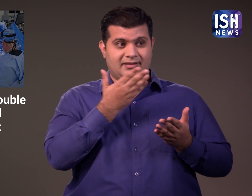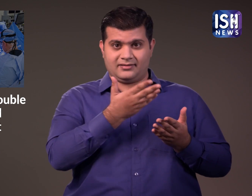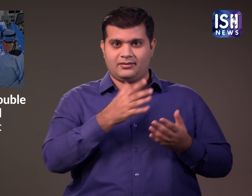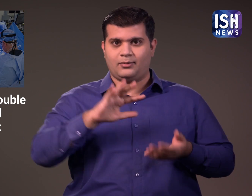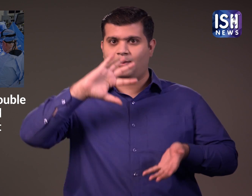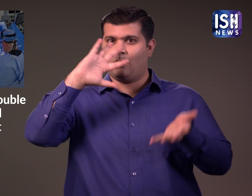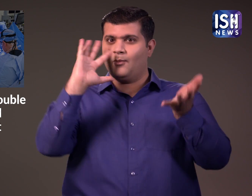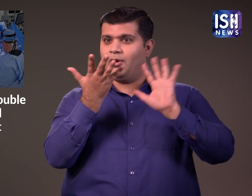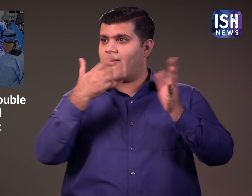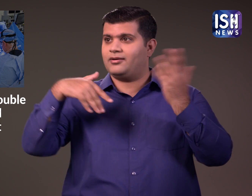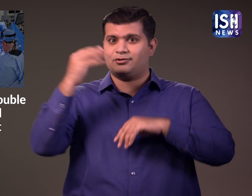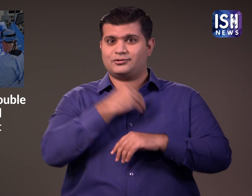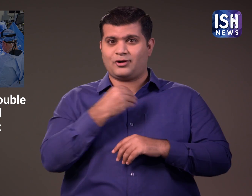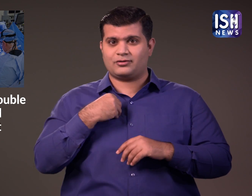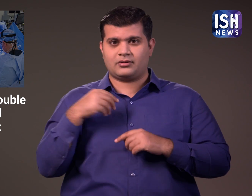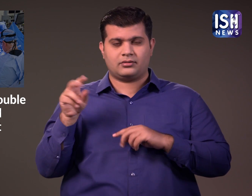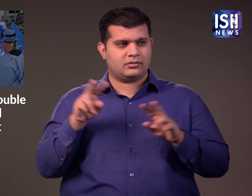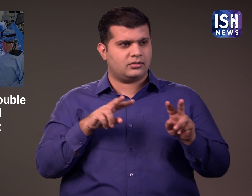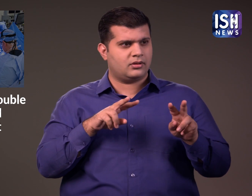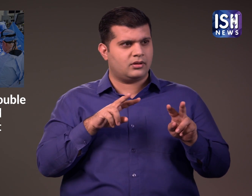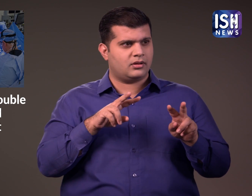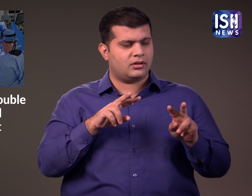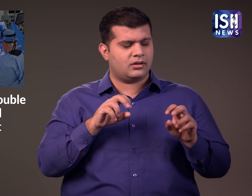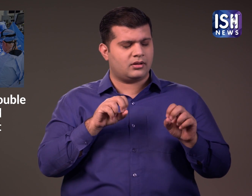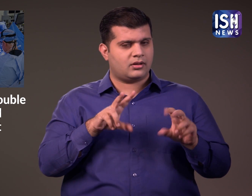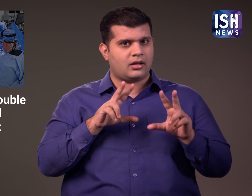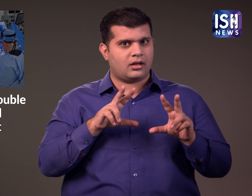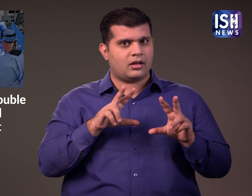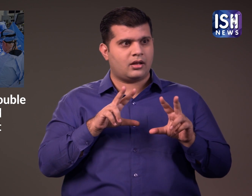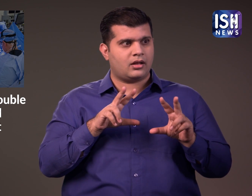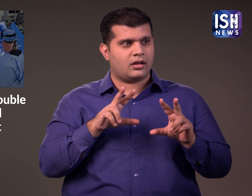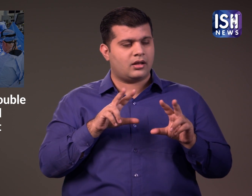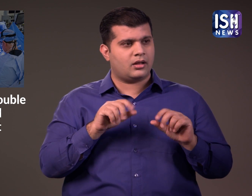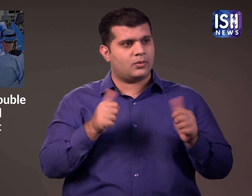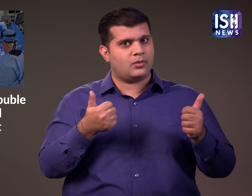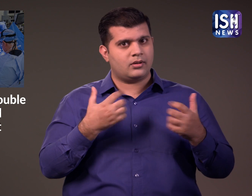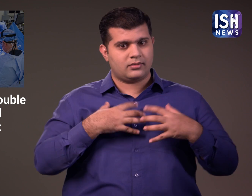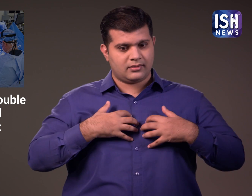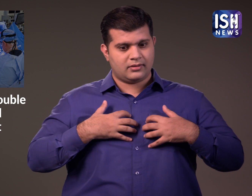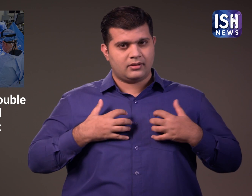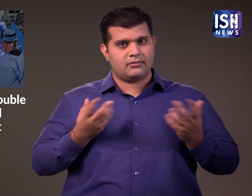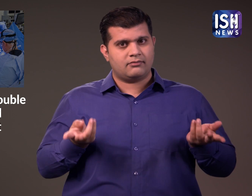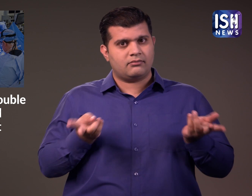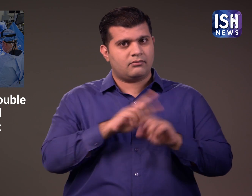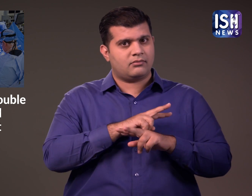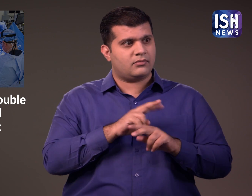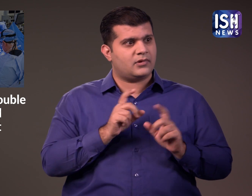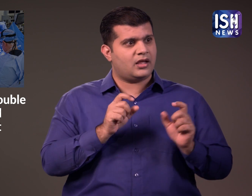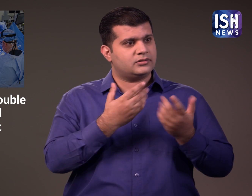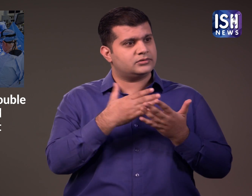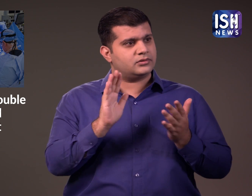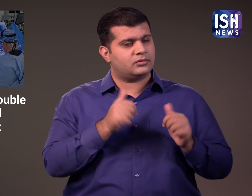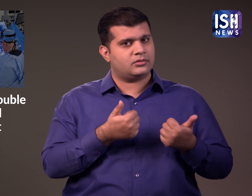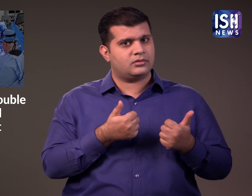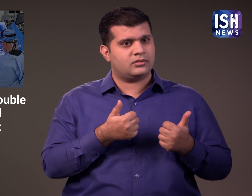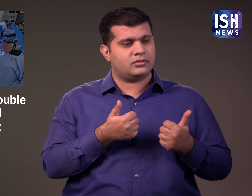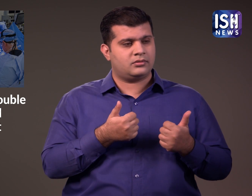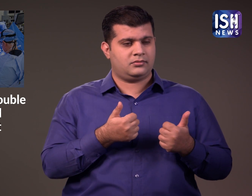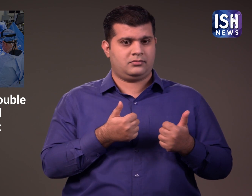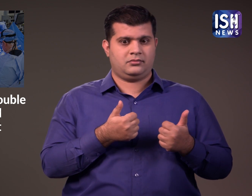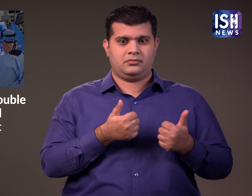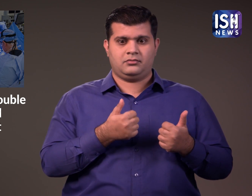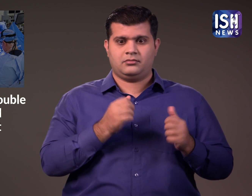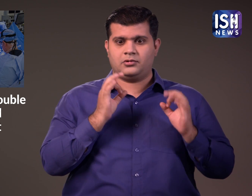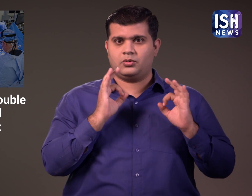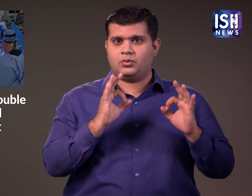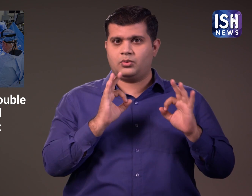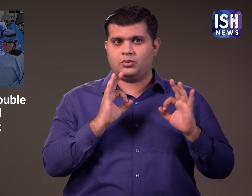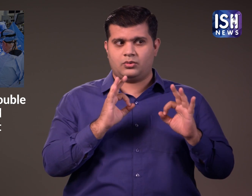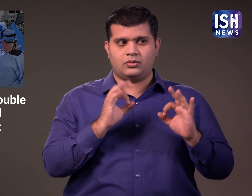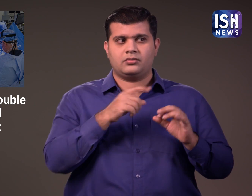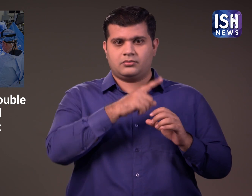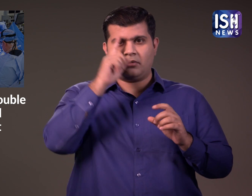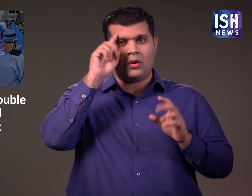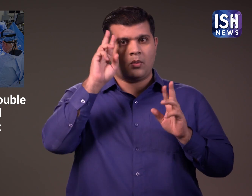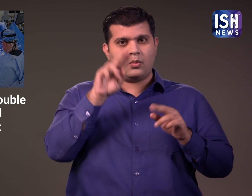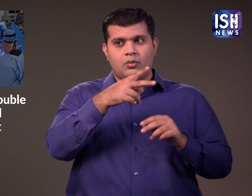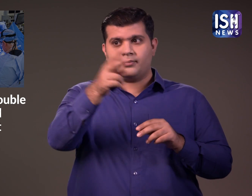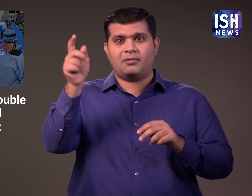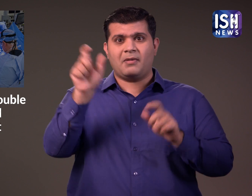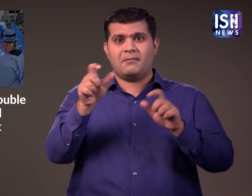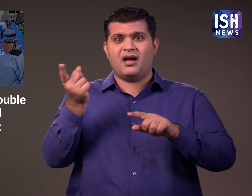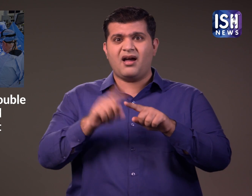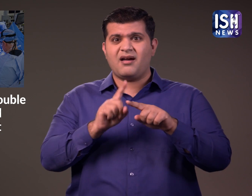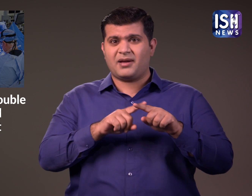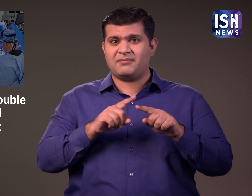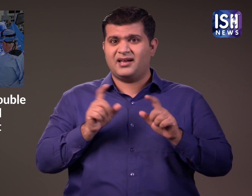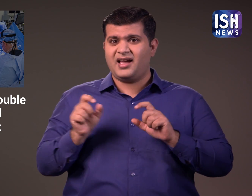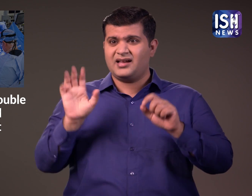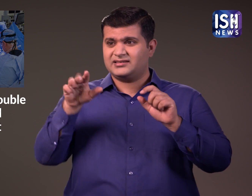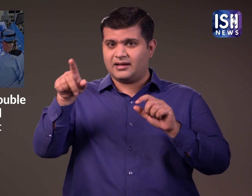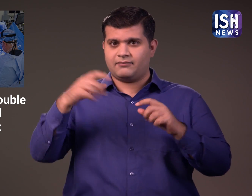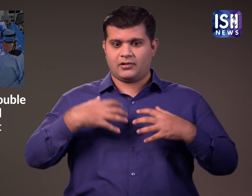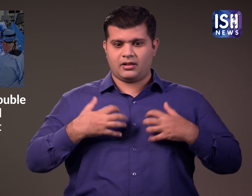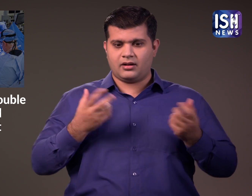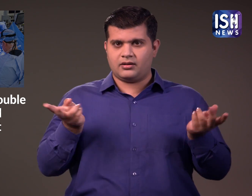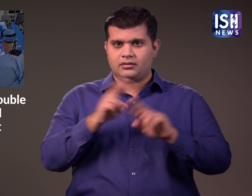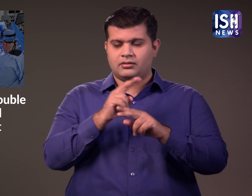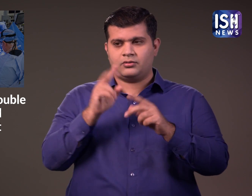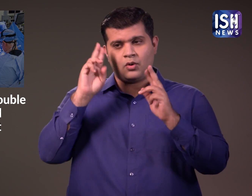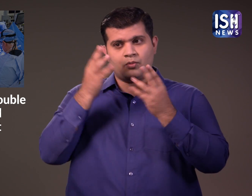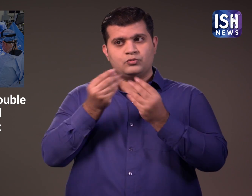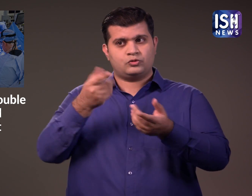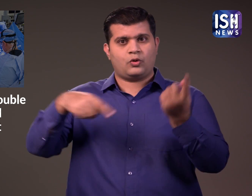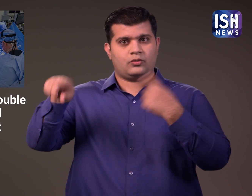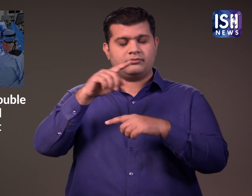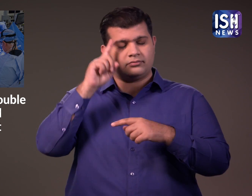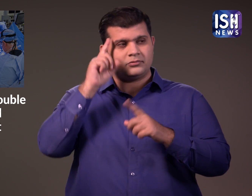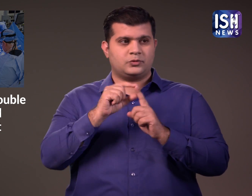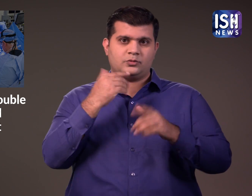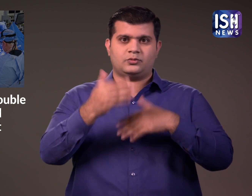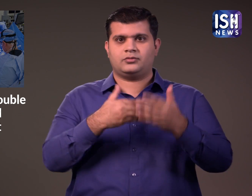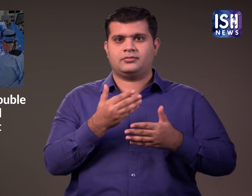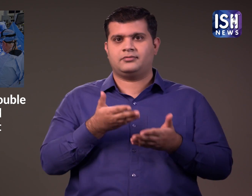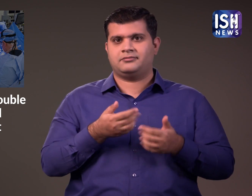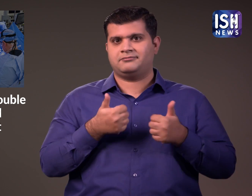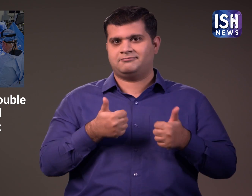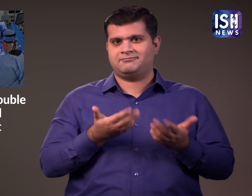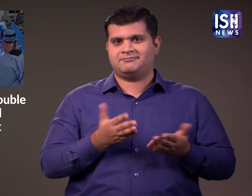Doctors around the world are shocked and people with similar lung problems now have hope of a lung transplant.